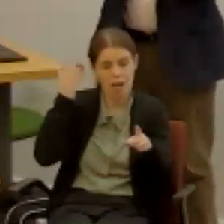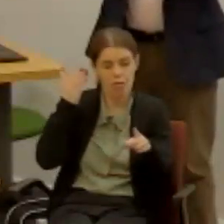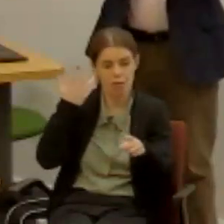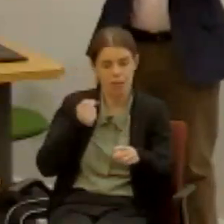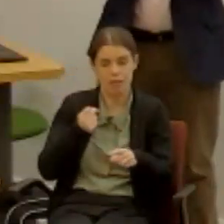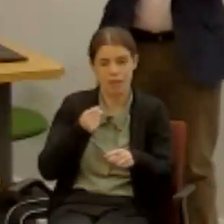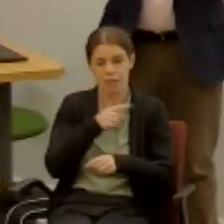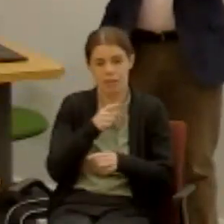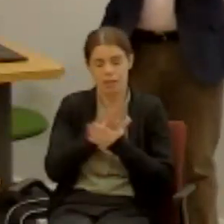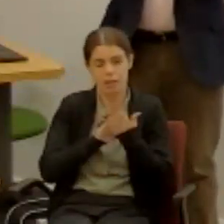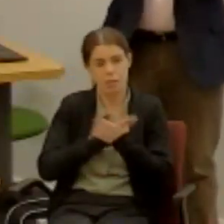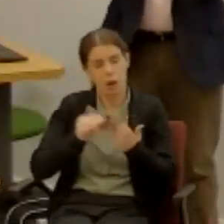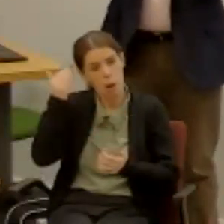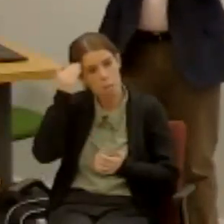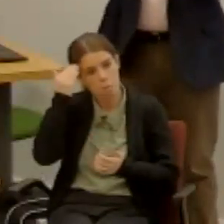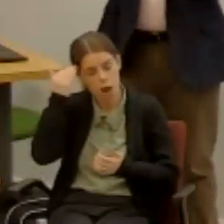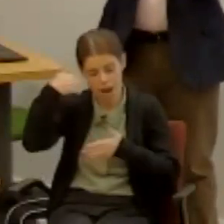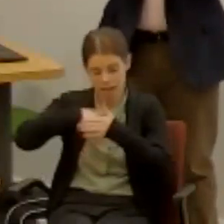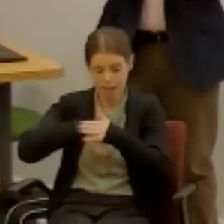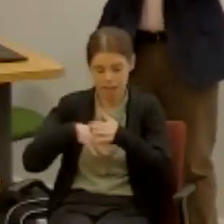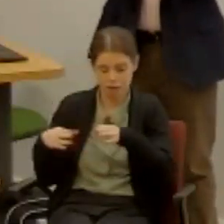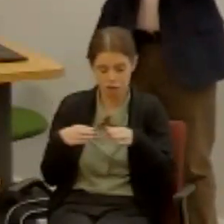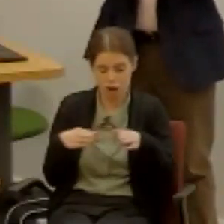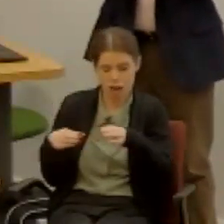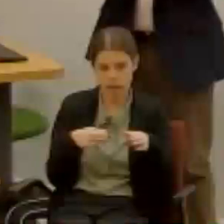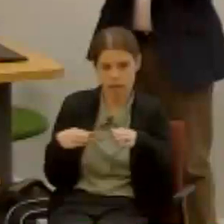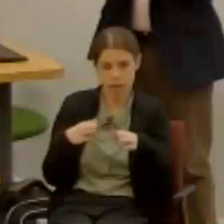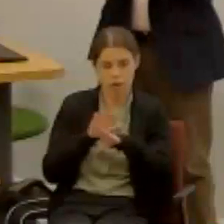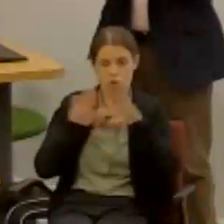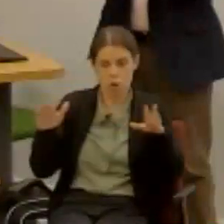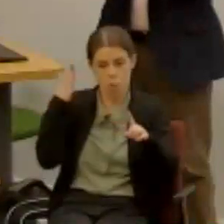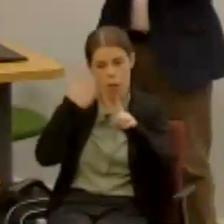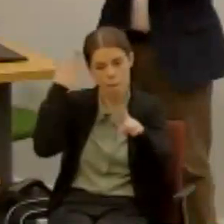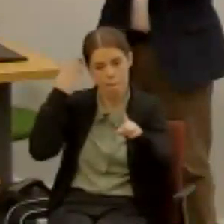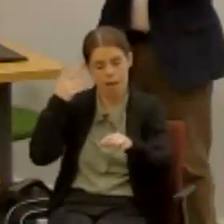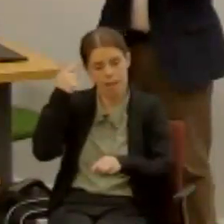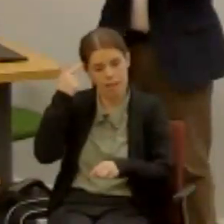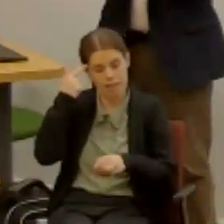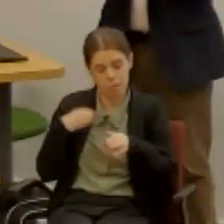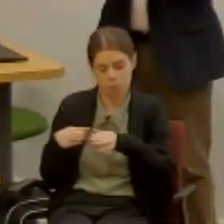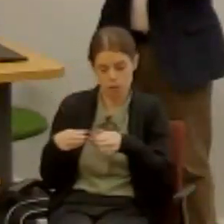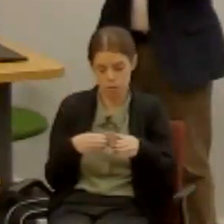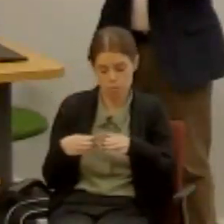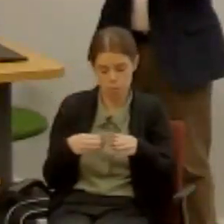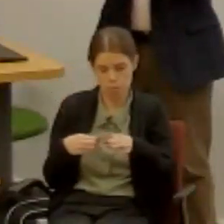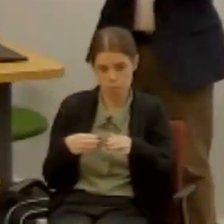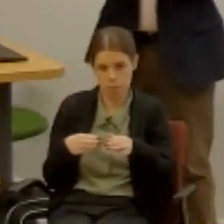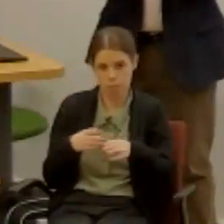So, it's the brain if you like wobbling inside the skull not the blow of the impact. the skull itself.